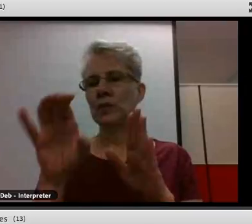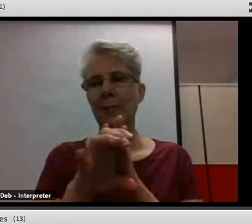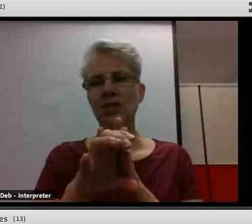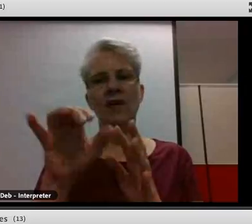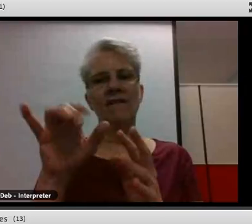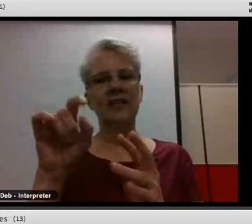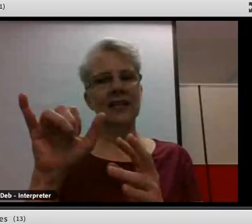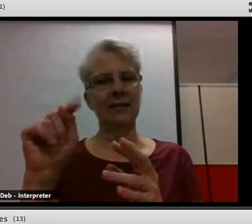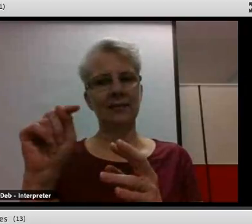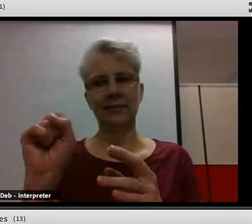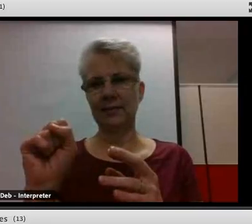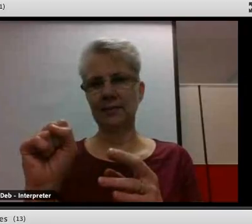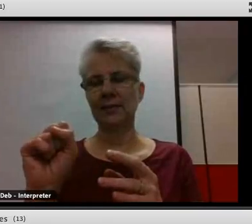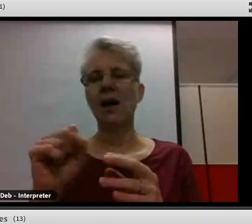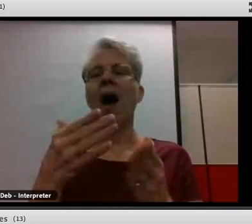in case you guys are saying something.